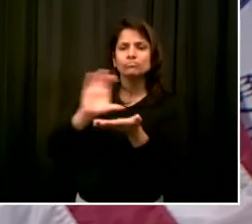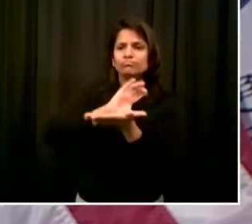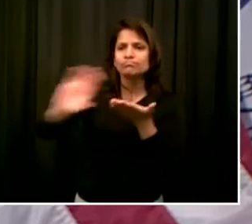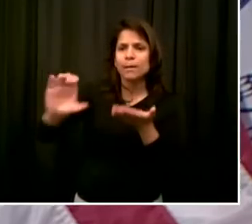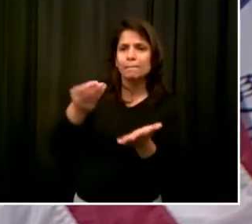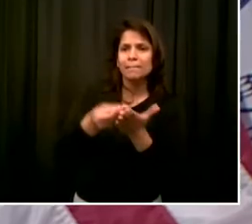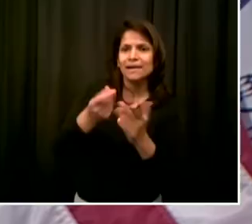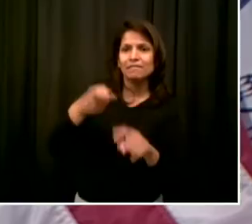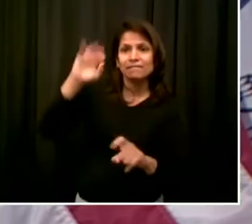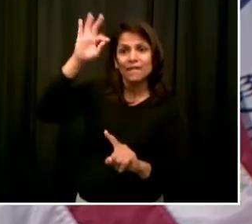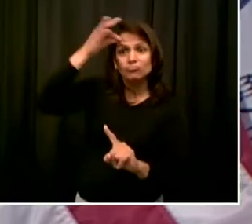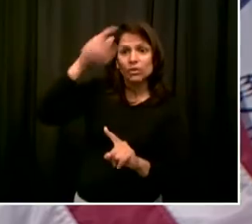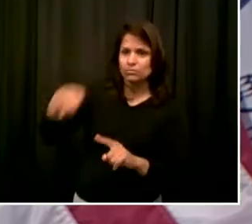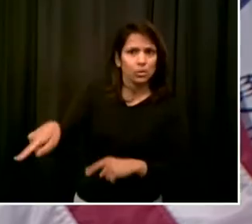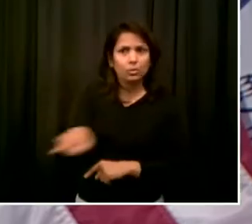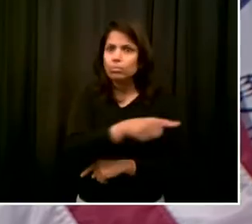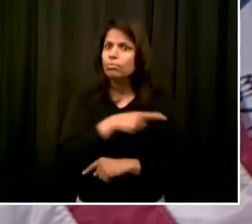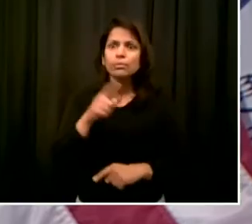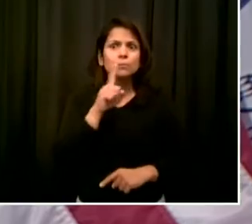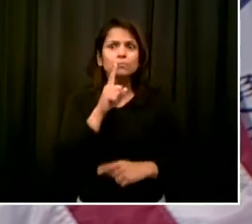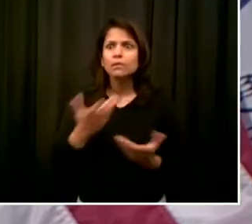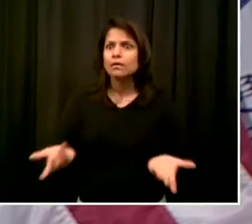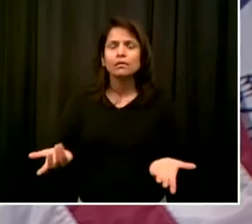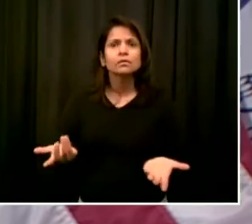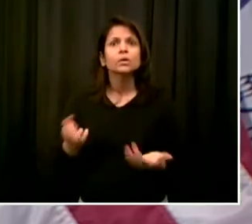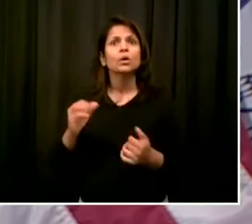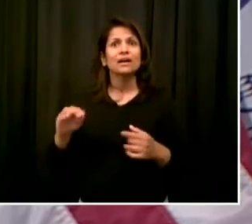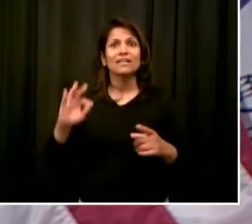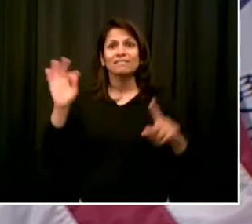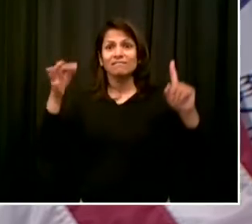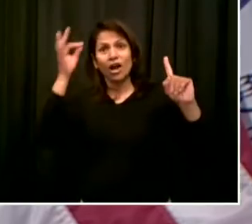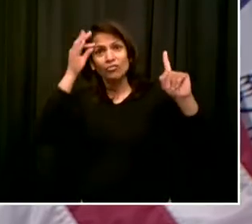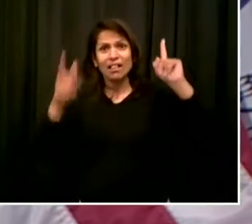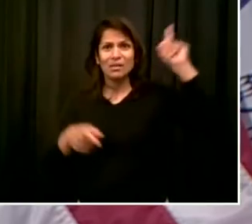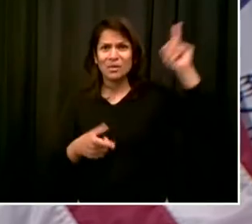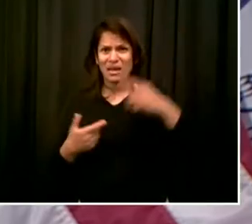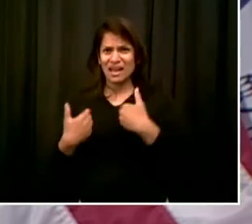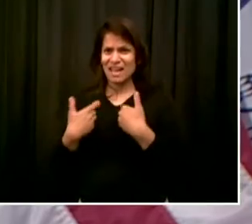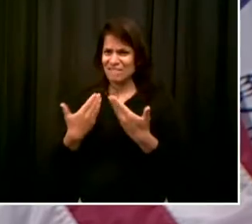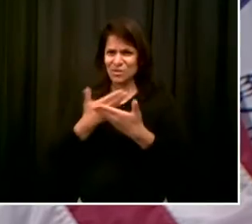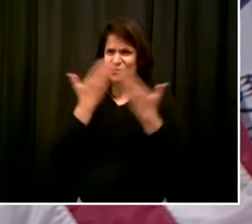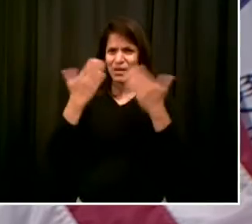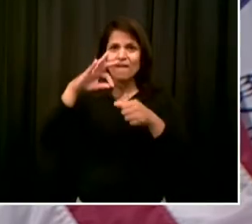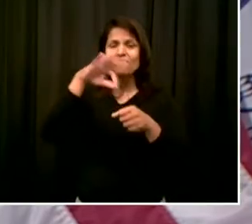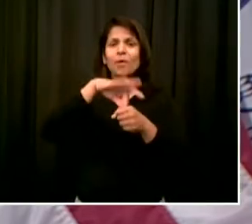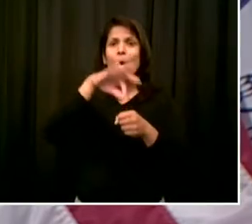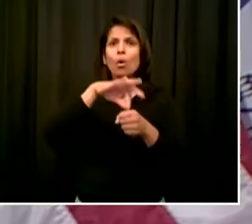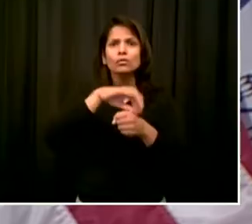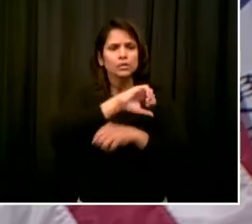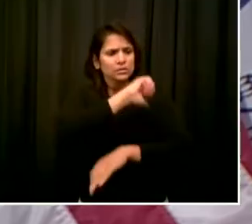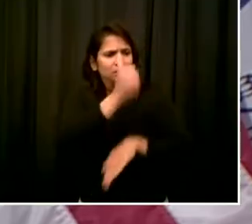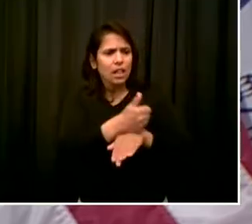GOVERNMENT T BUI OWKN ITIS NOT■ ENOUGH AND I THINK THAT THIS IS